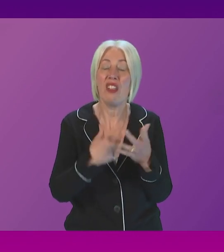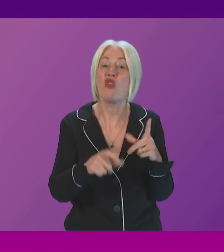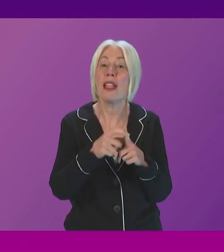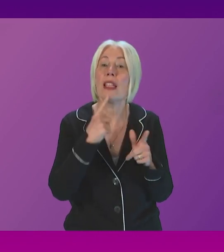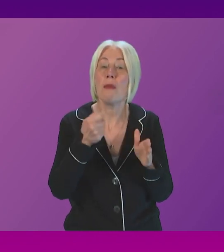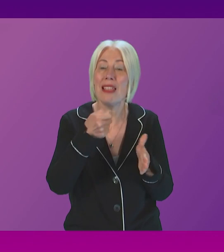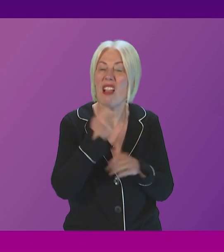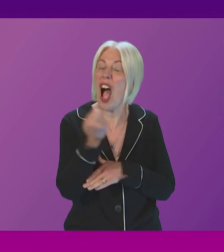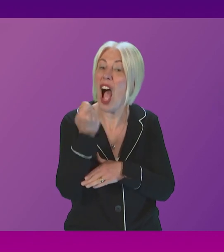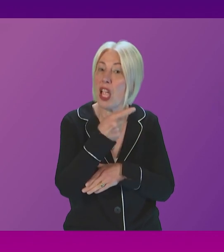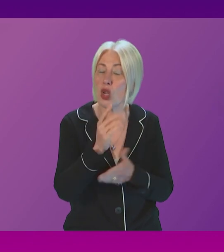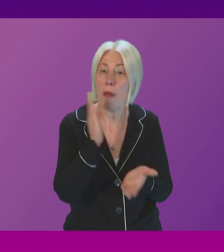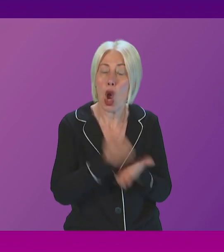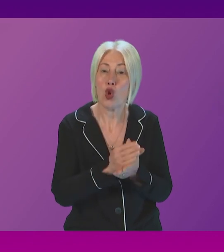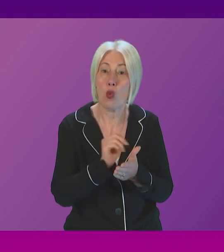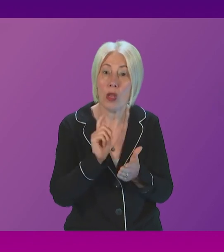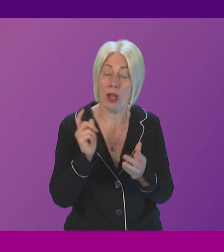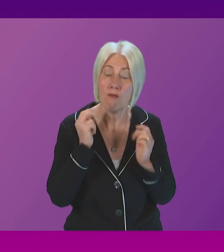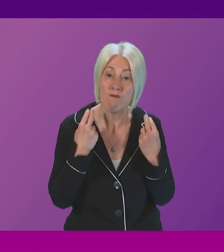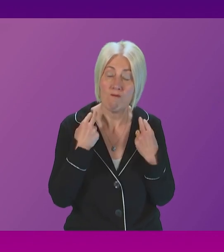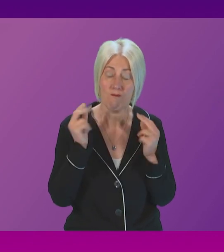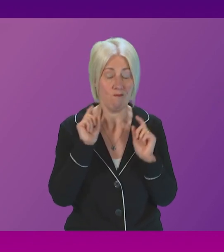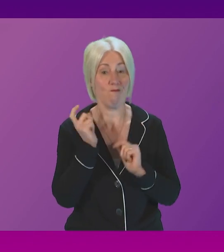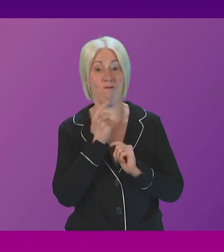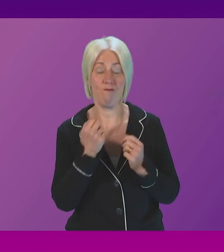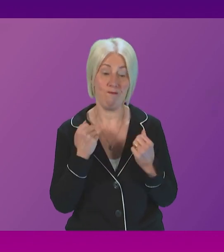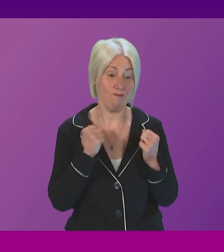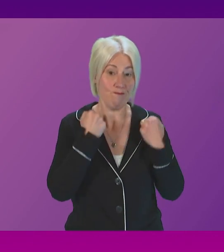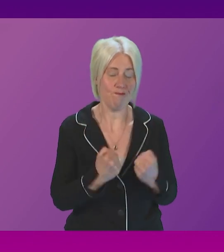in order to bolster that resilience across the network where we can.